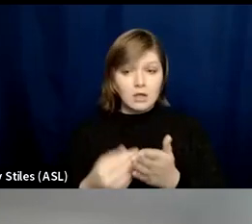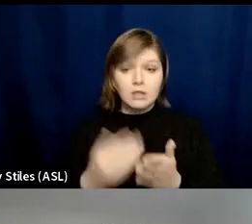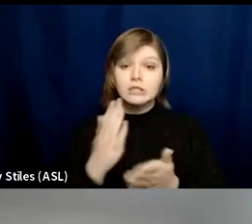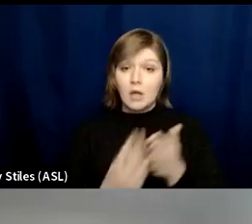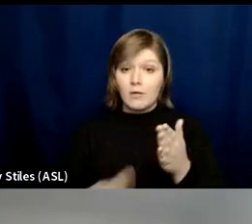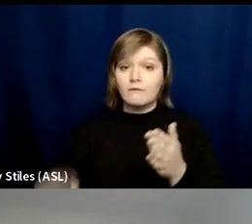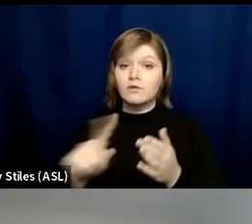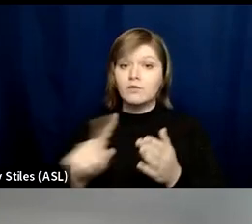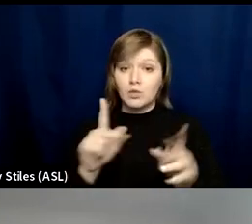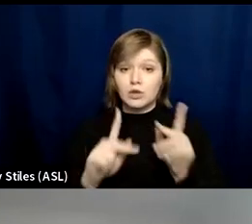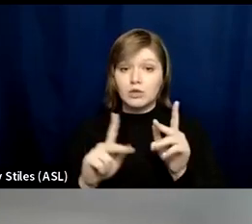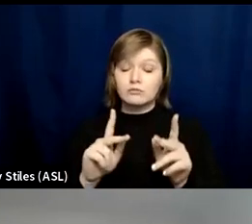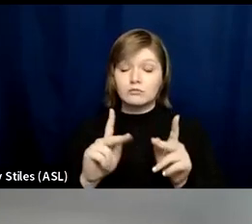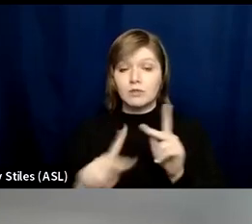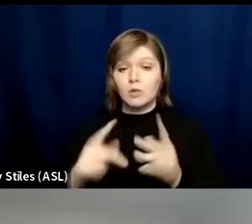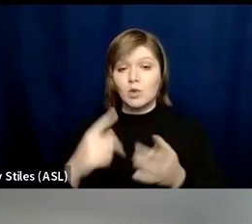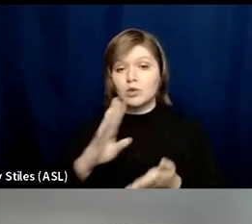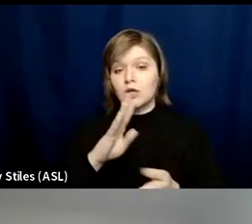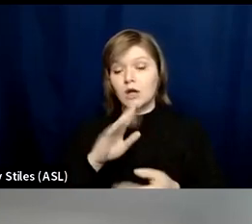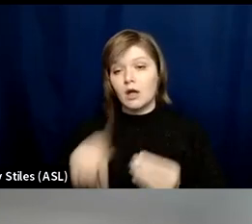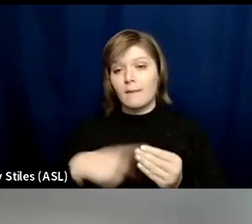toward that process as well.